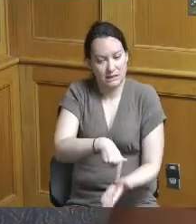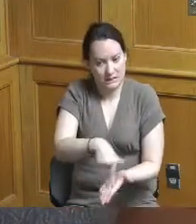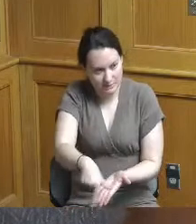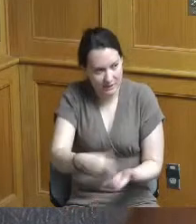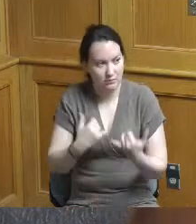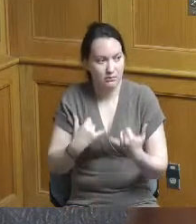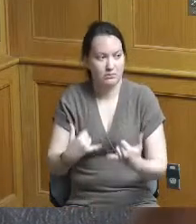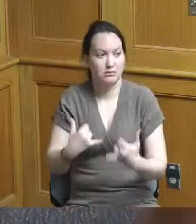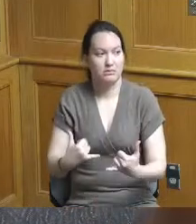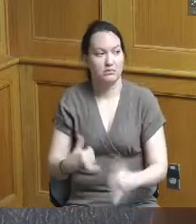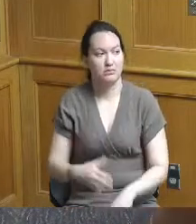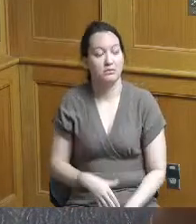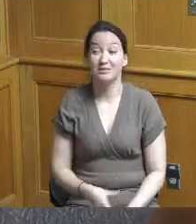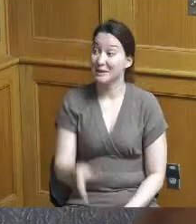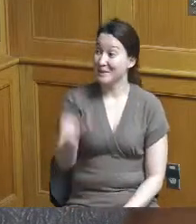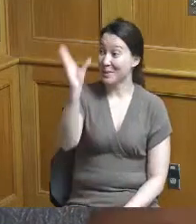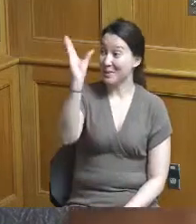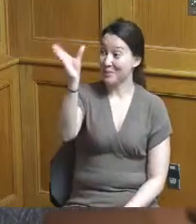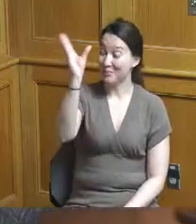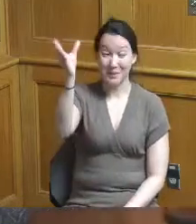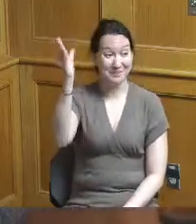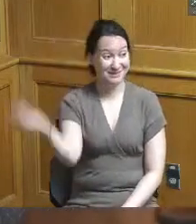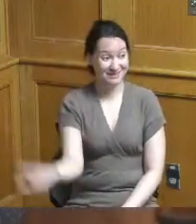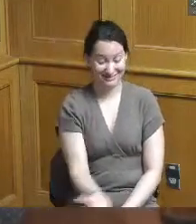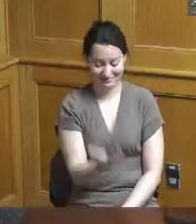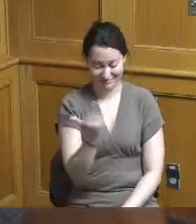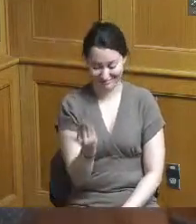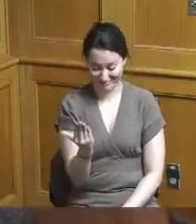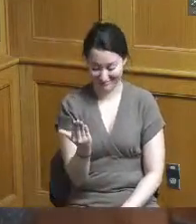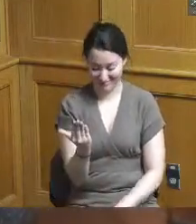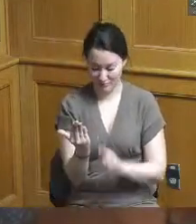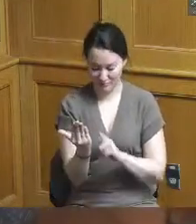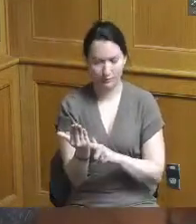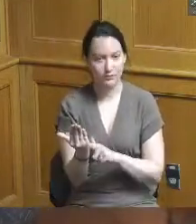we also have a presentation here about what's going to be on the site